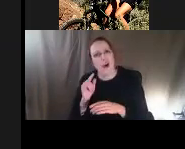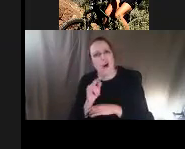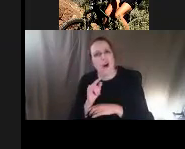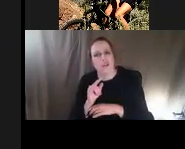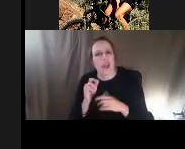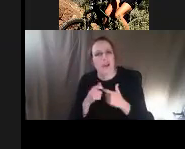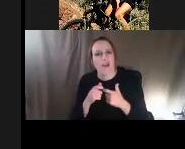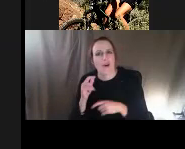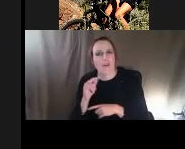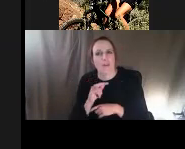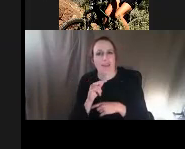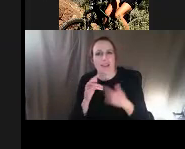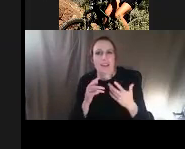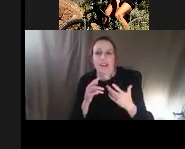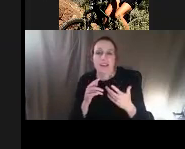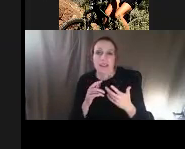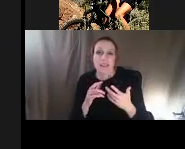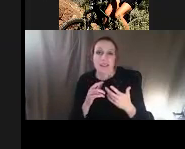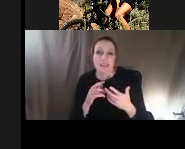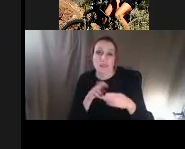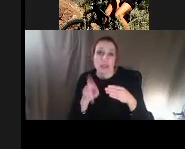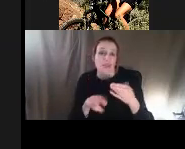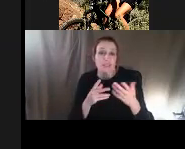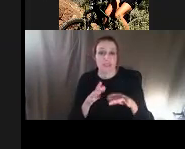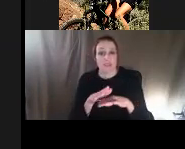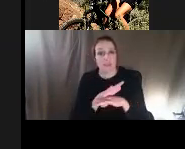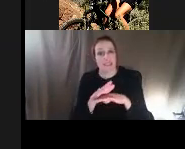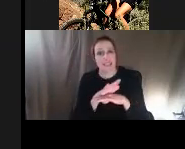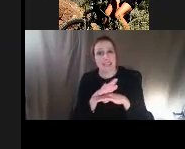very busy professional, serving a lot of individuals.